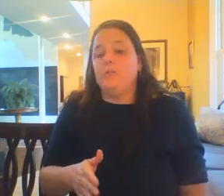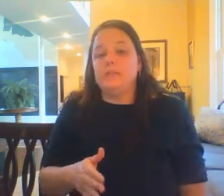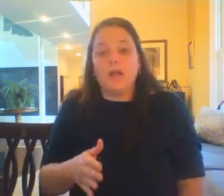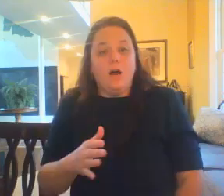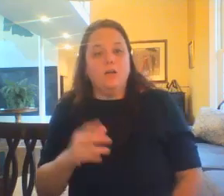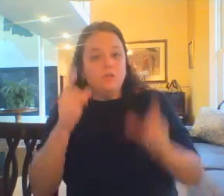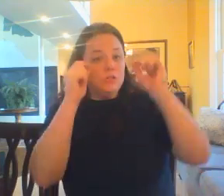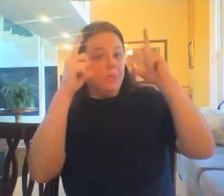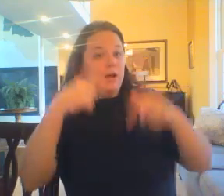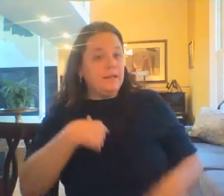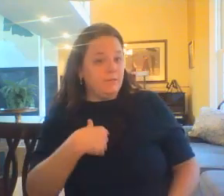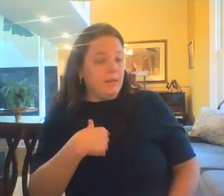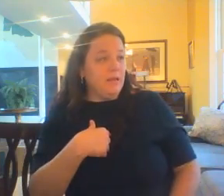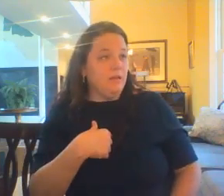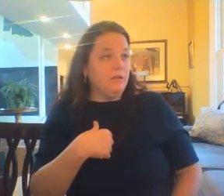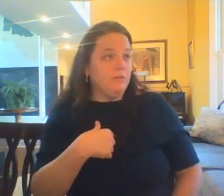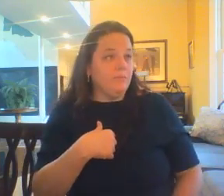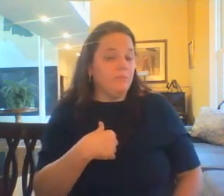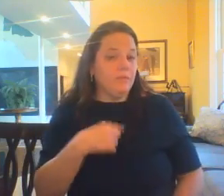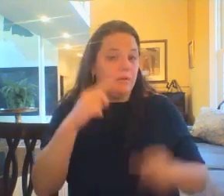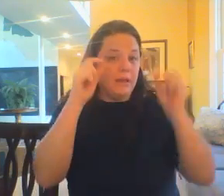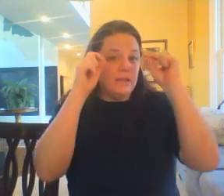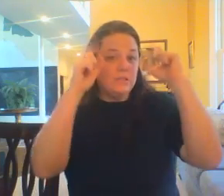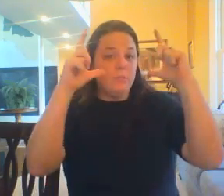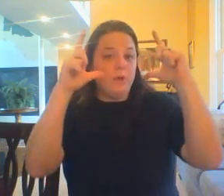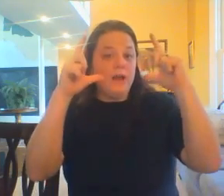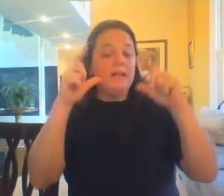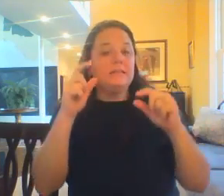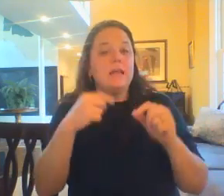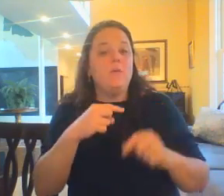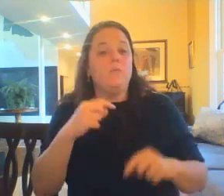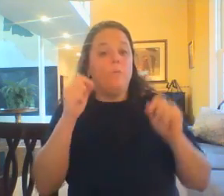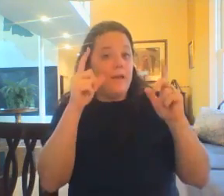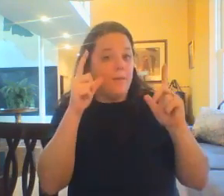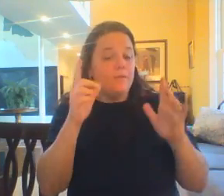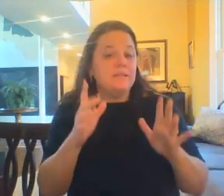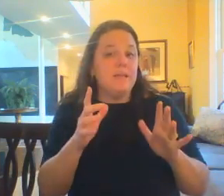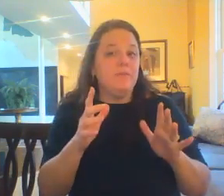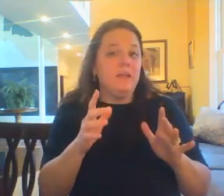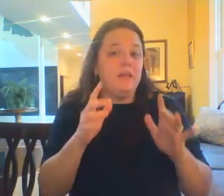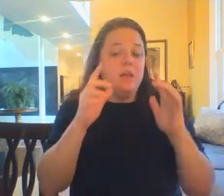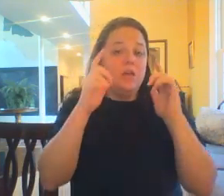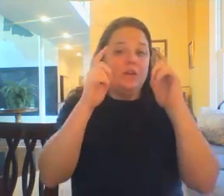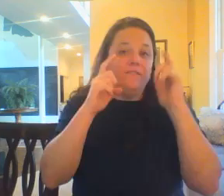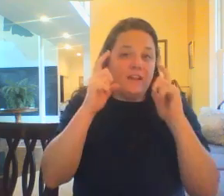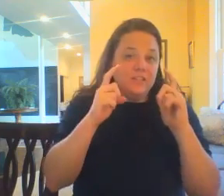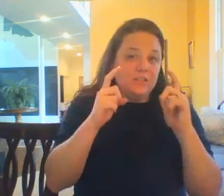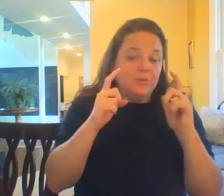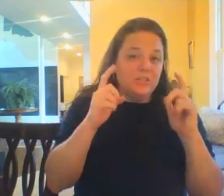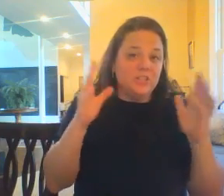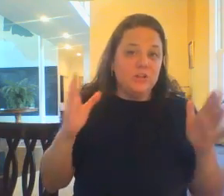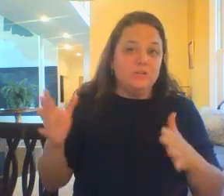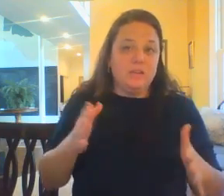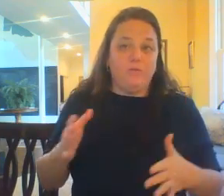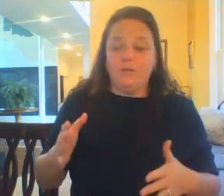we say you surprised me okay surprise and wake up for the same thing your